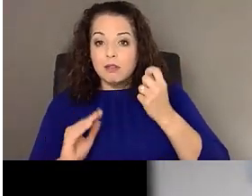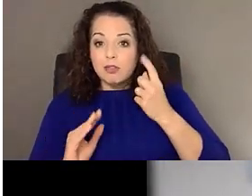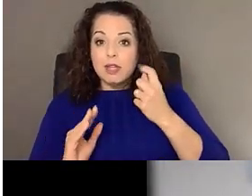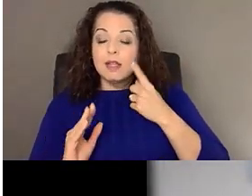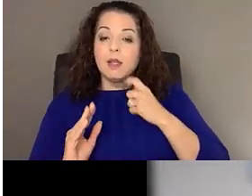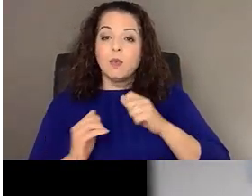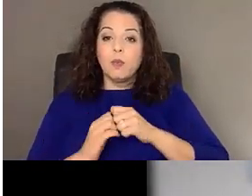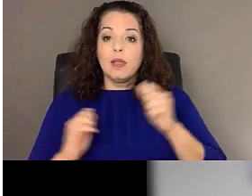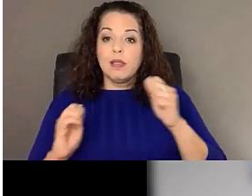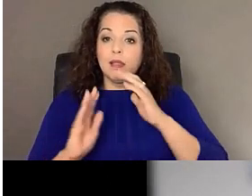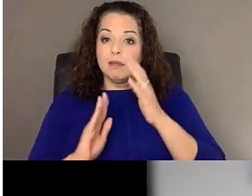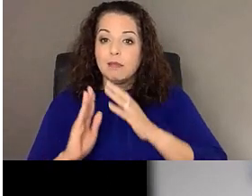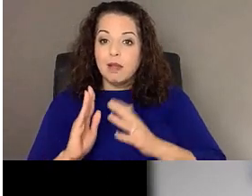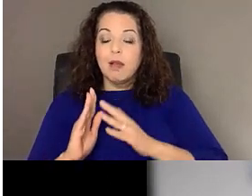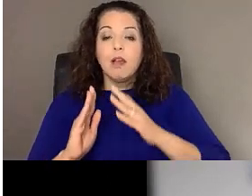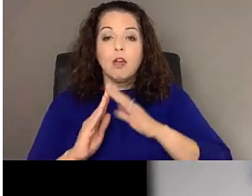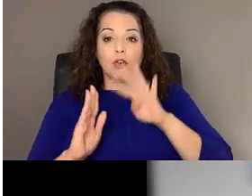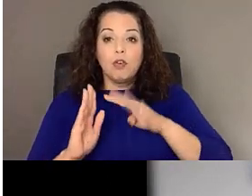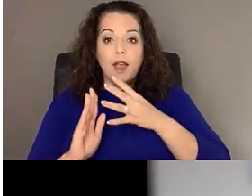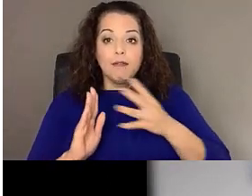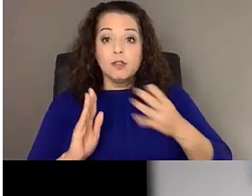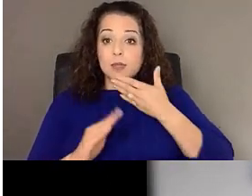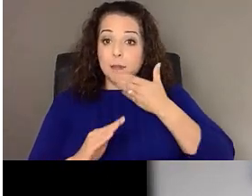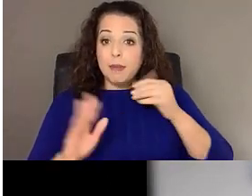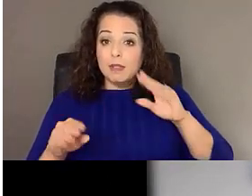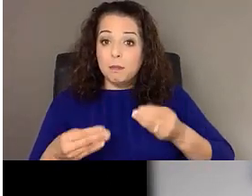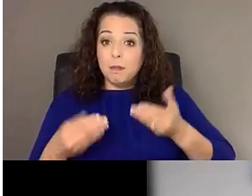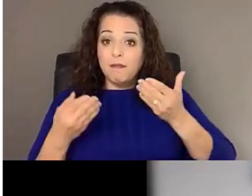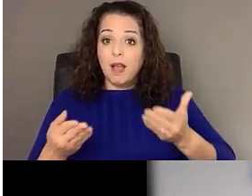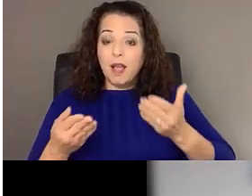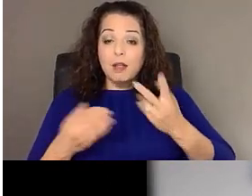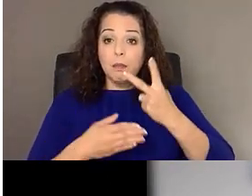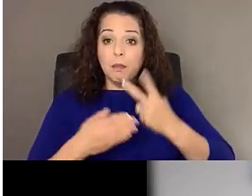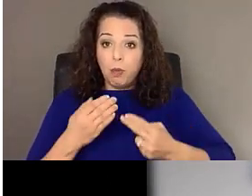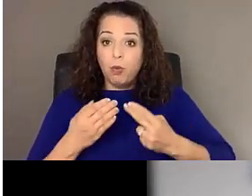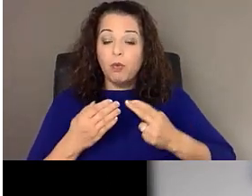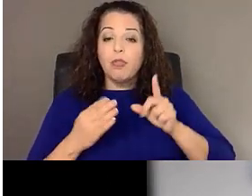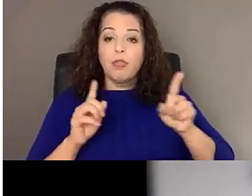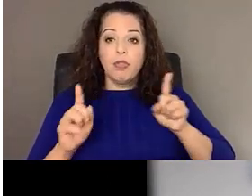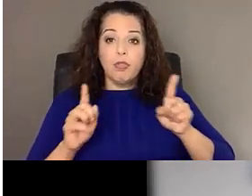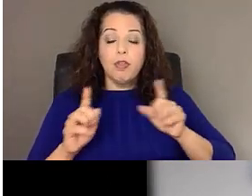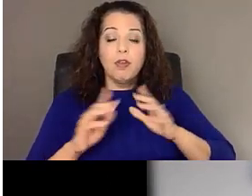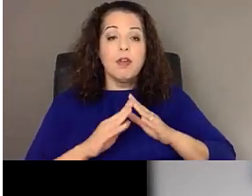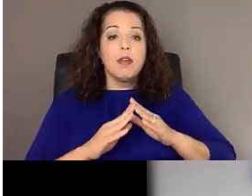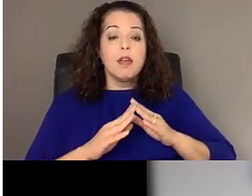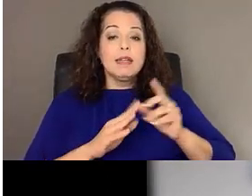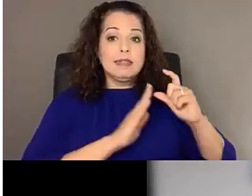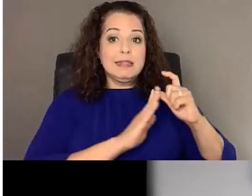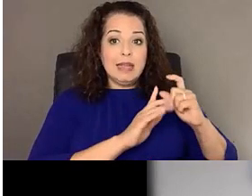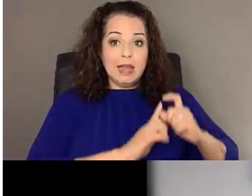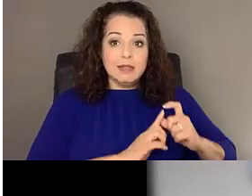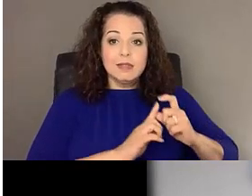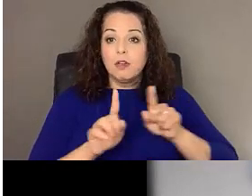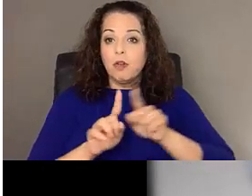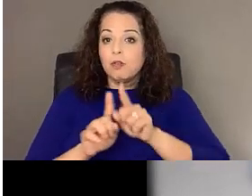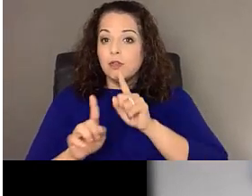a combination of both text and data visualizations to ensure that the information format or data